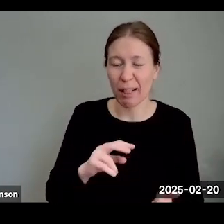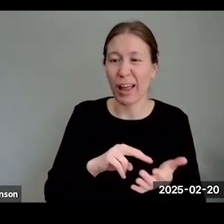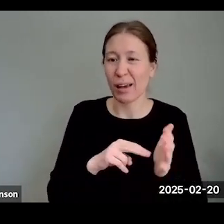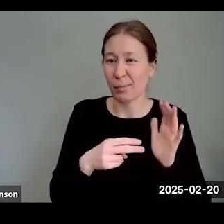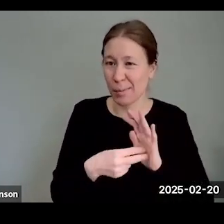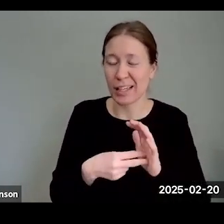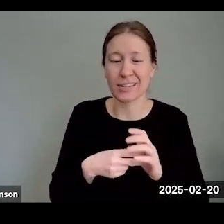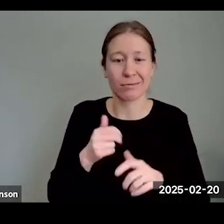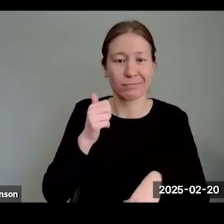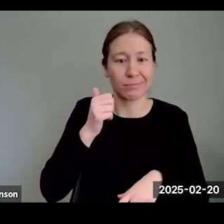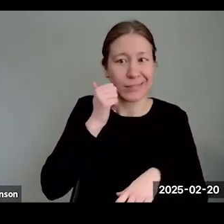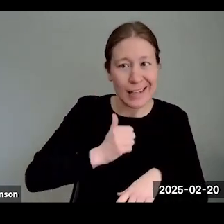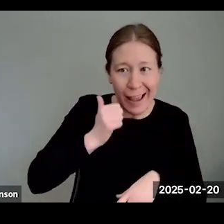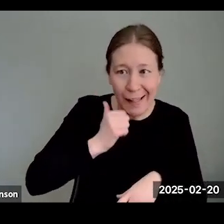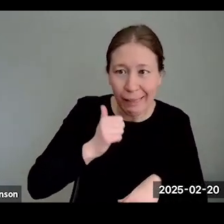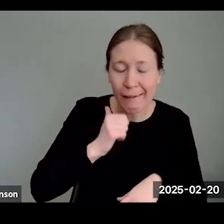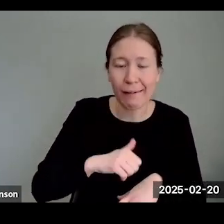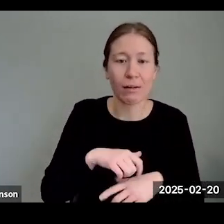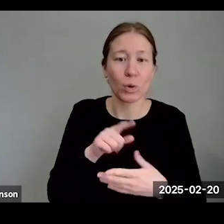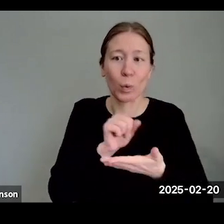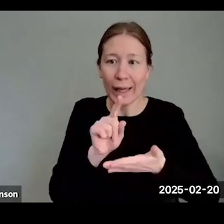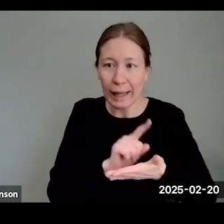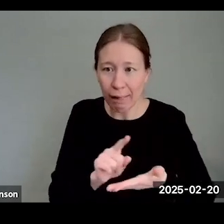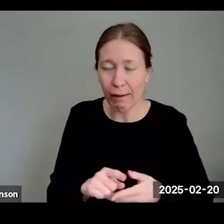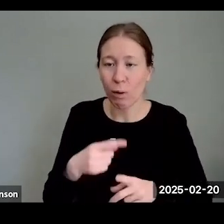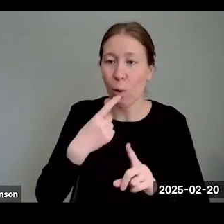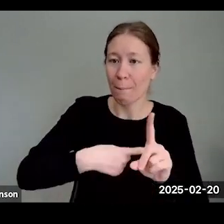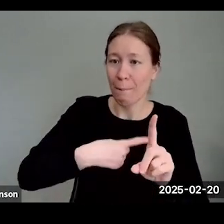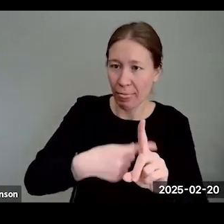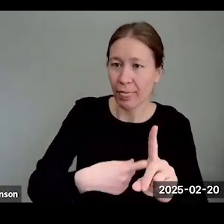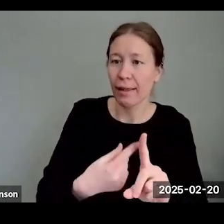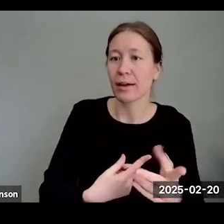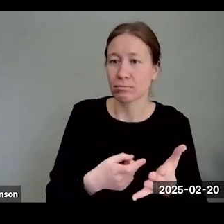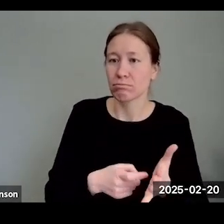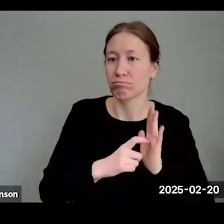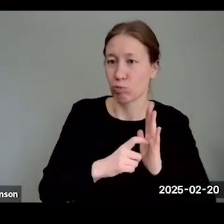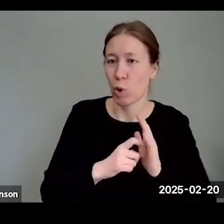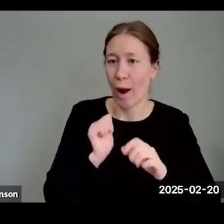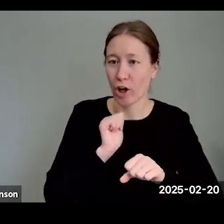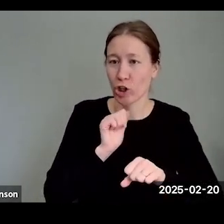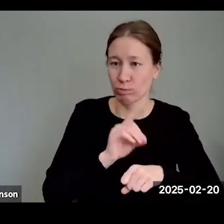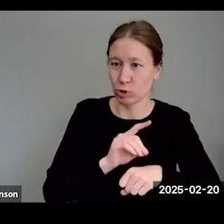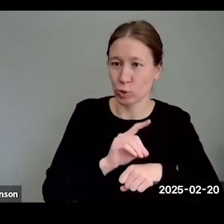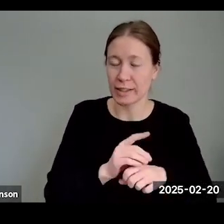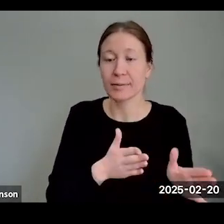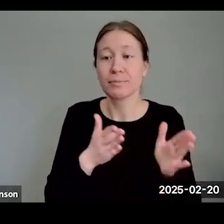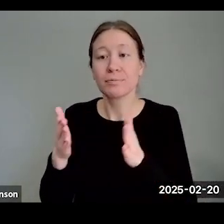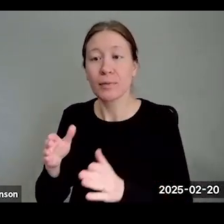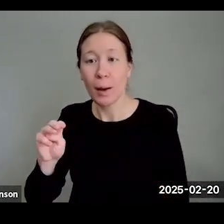which could be daily, weekly or monthly. Whereas marginal functions are performed infrequently